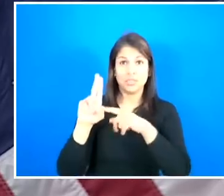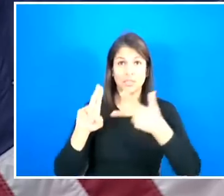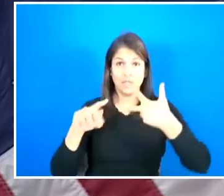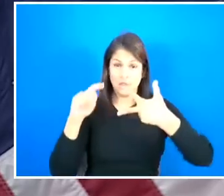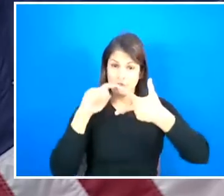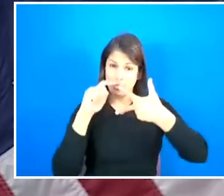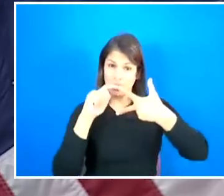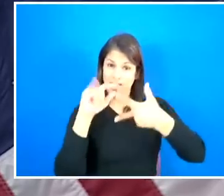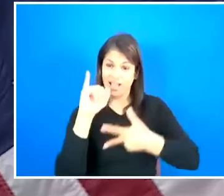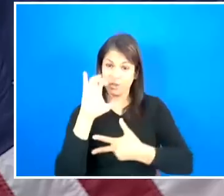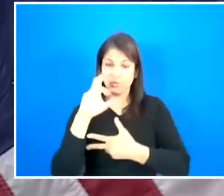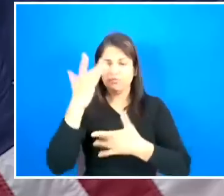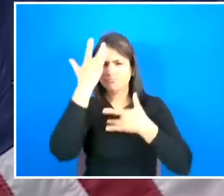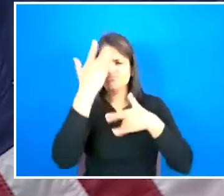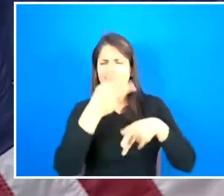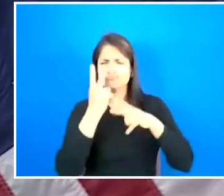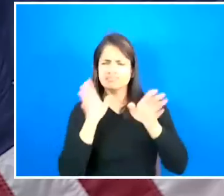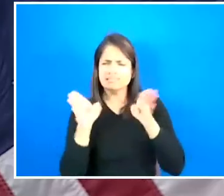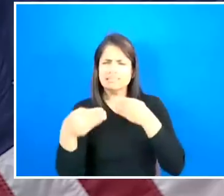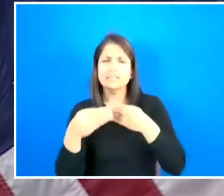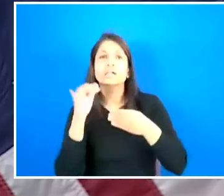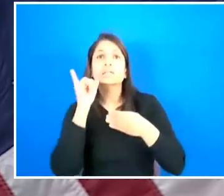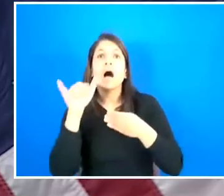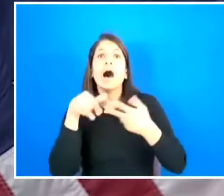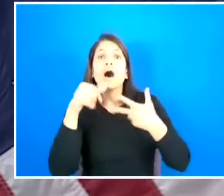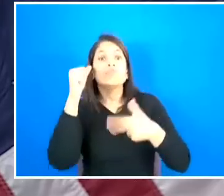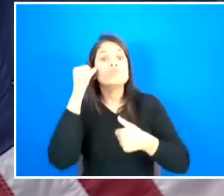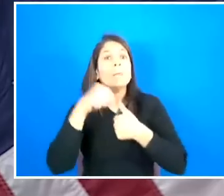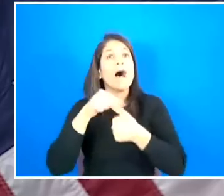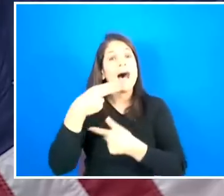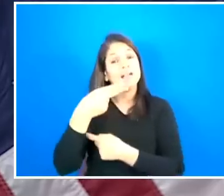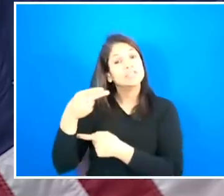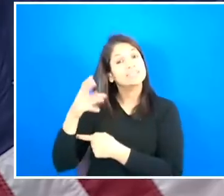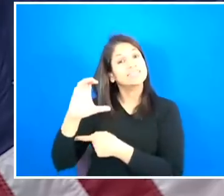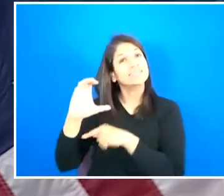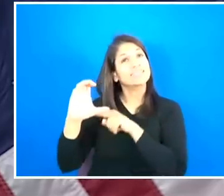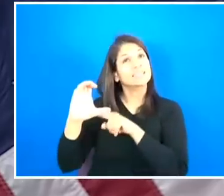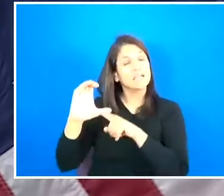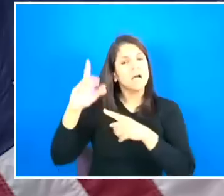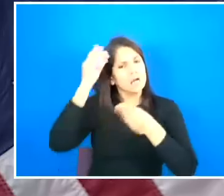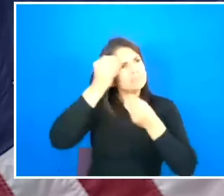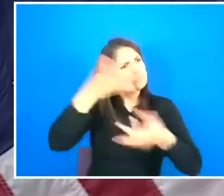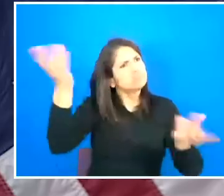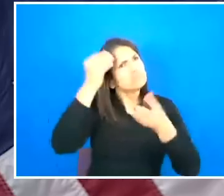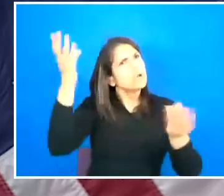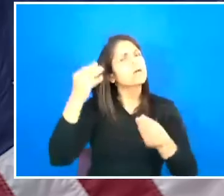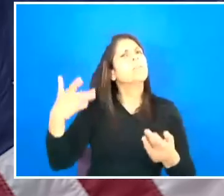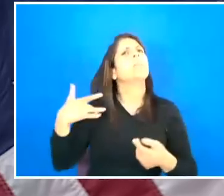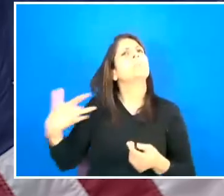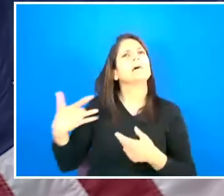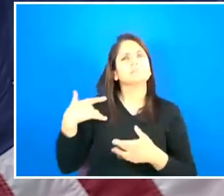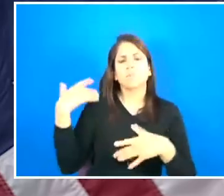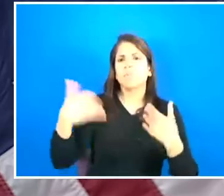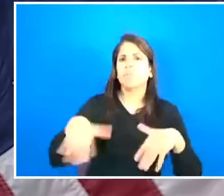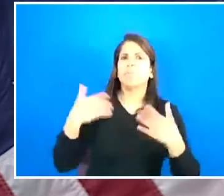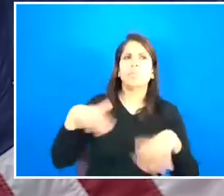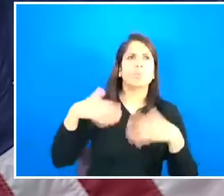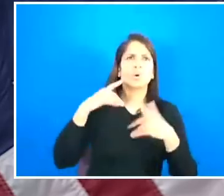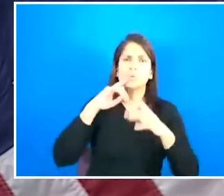N OTHE ICUs, WHAT I'VE SAID BEFORE THE DATA RELATED TO THE HOSPITALS